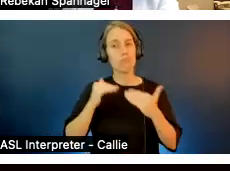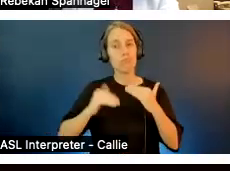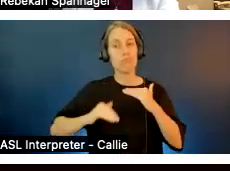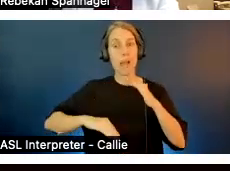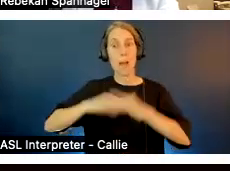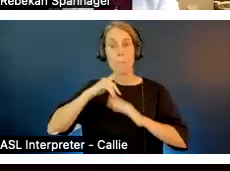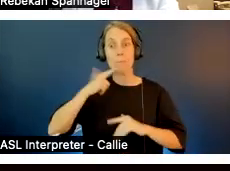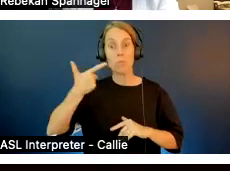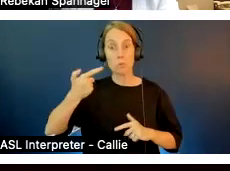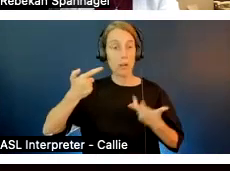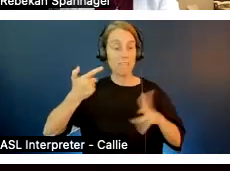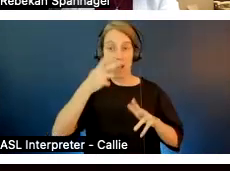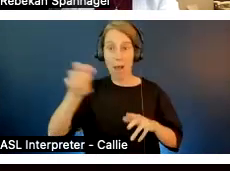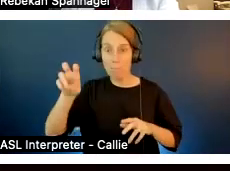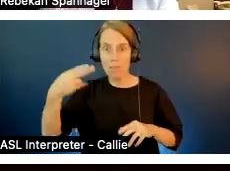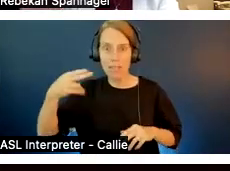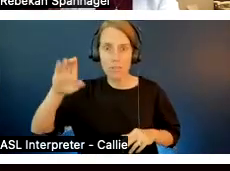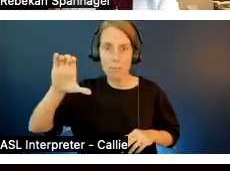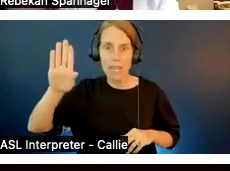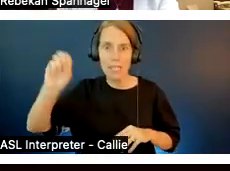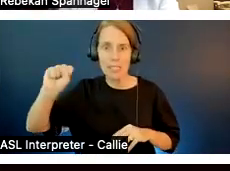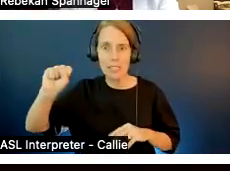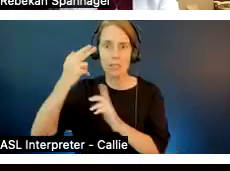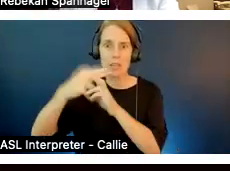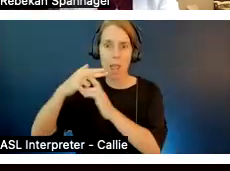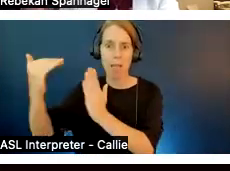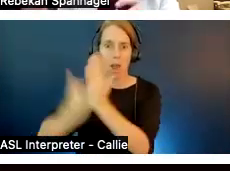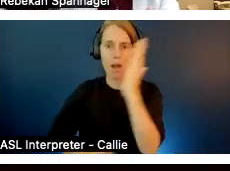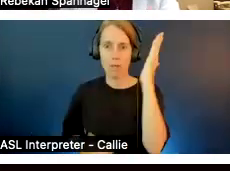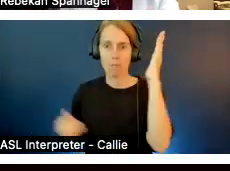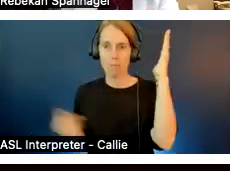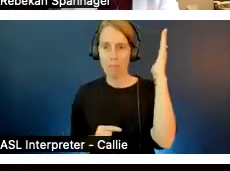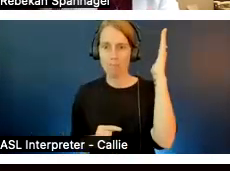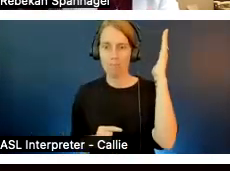when you sort of uh when you when you turn 21 and you're sort of falling off the cliffs colloquially